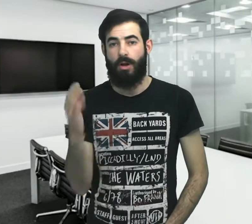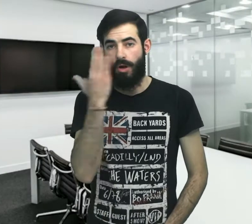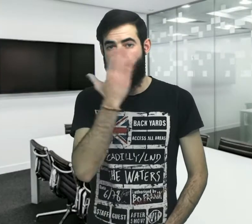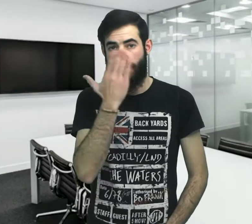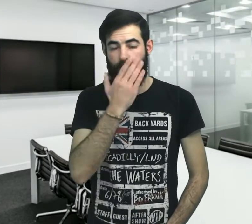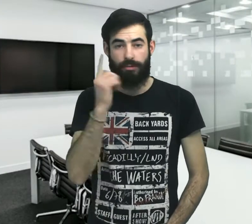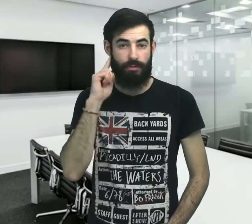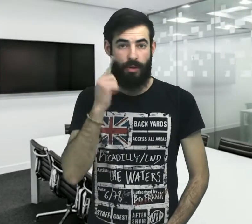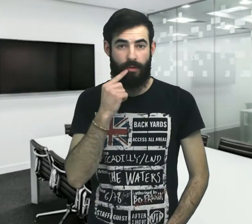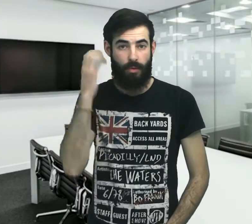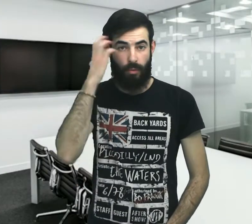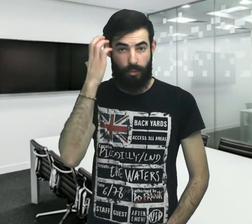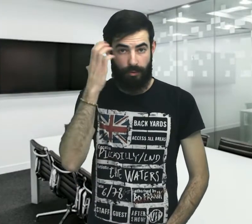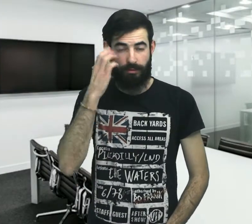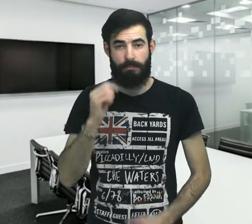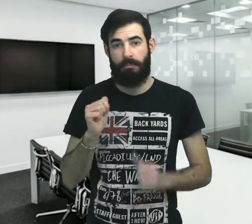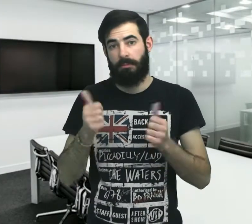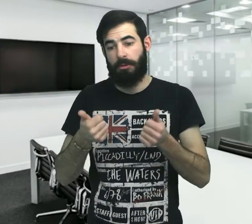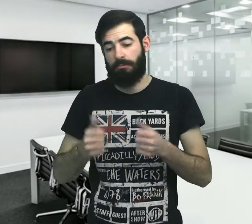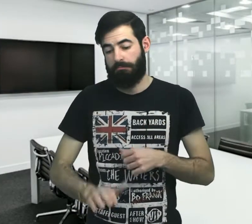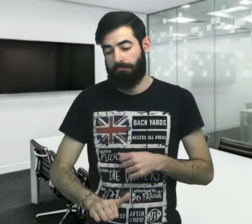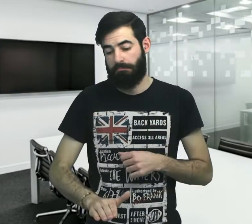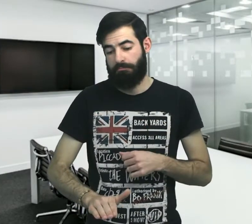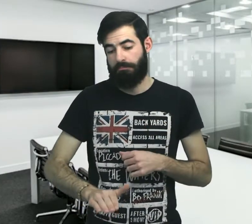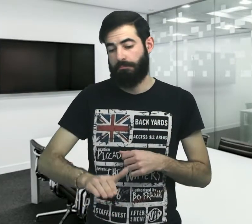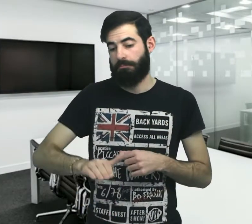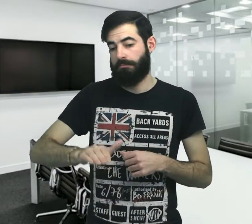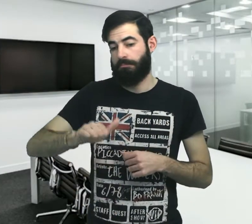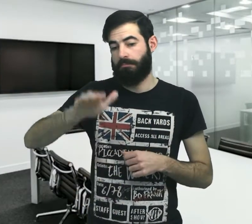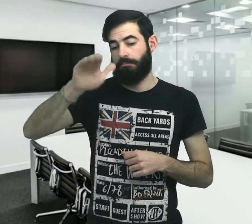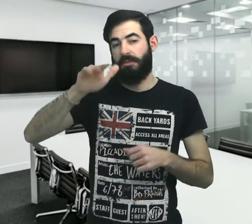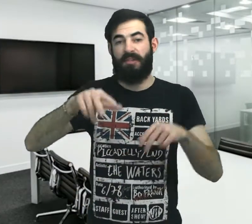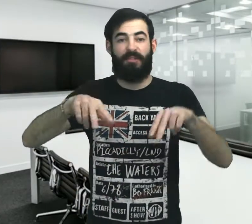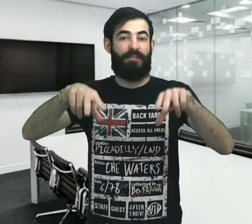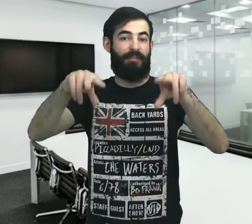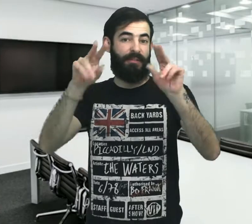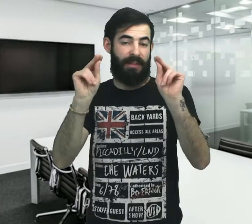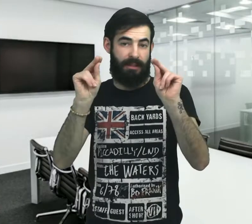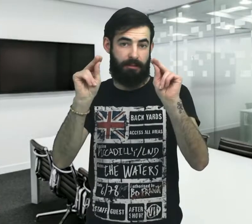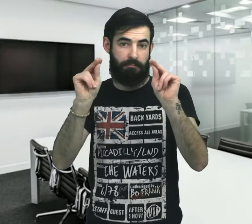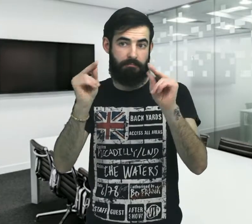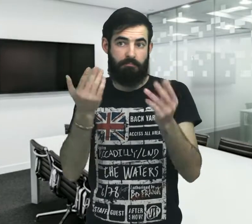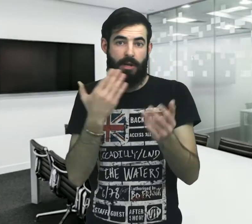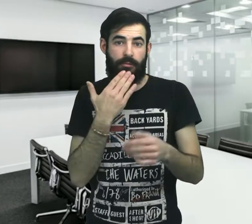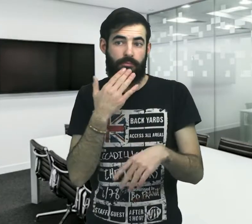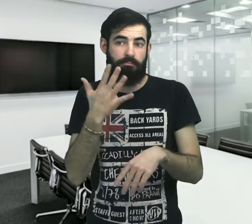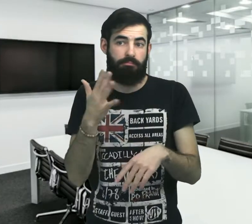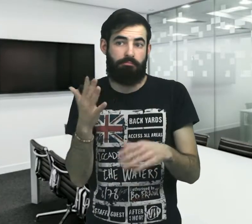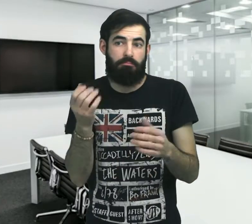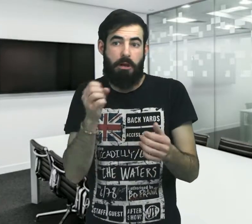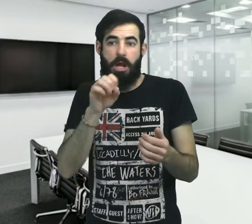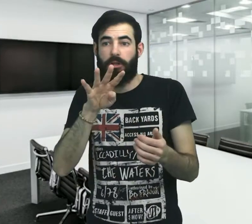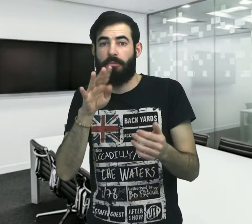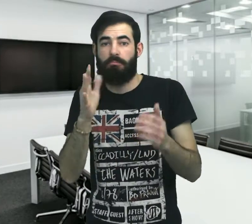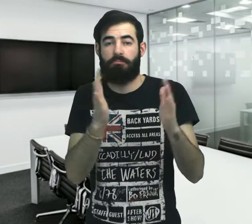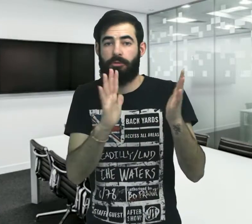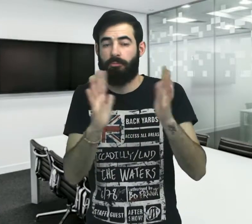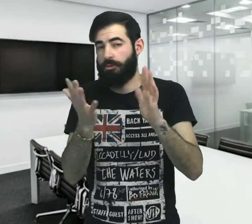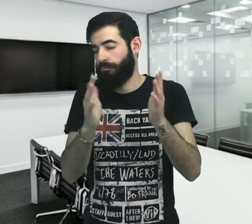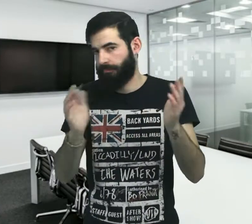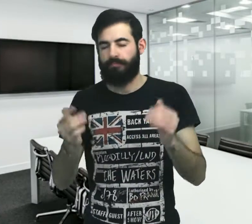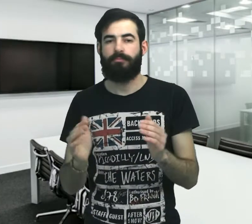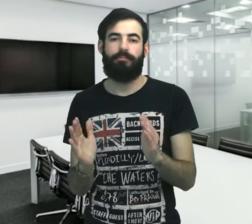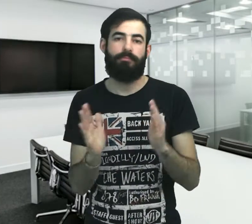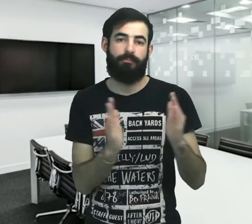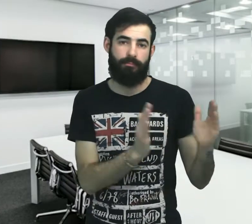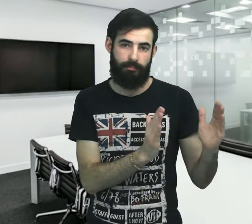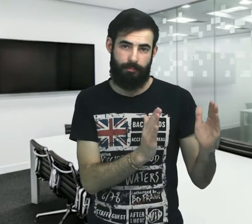I began my studies in the school for deaf children in La Coruña, and continued until I was 14 years old, approximately.